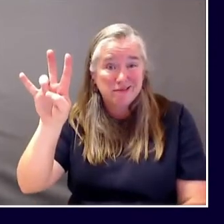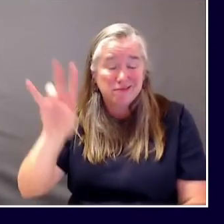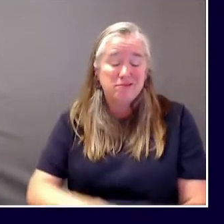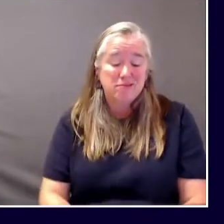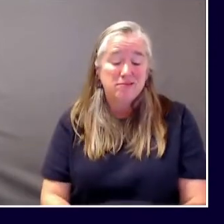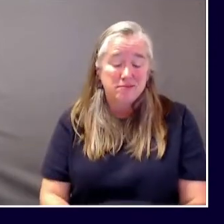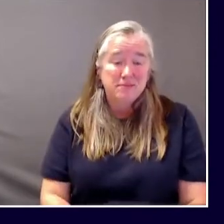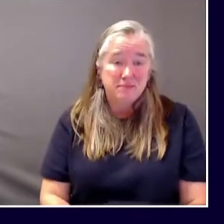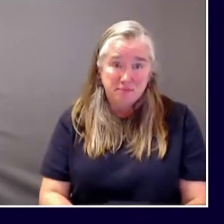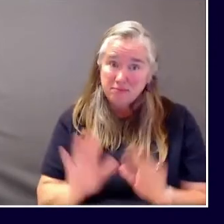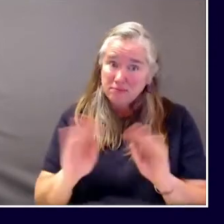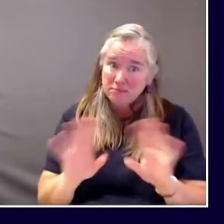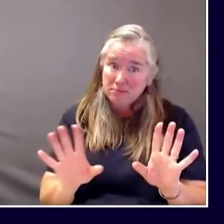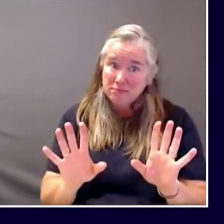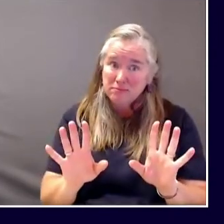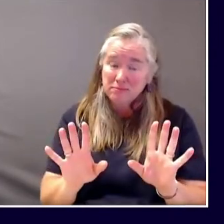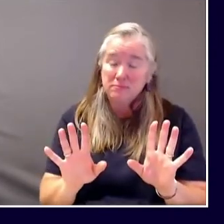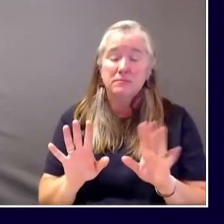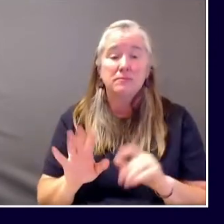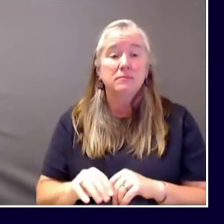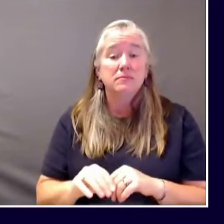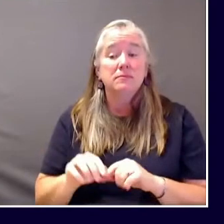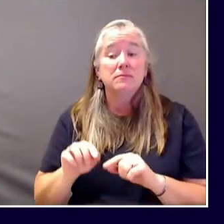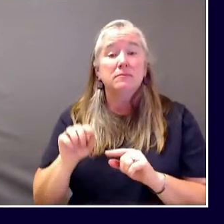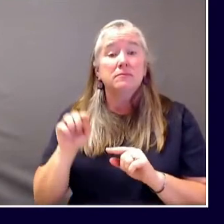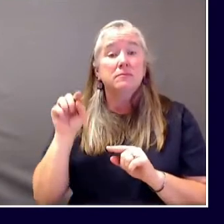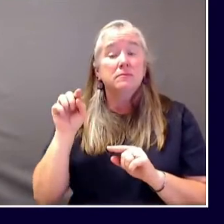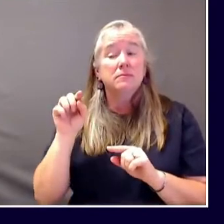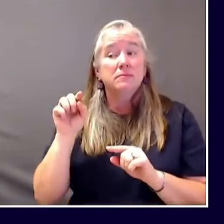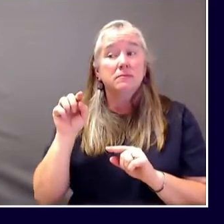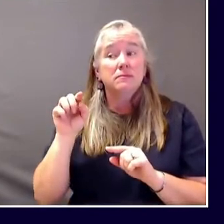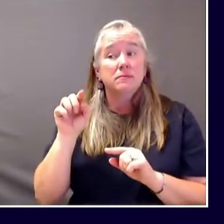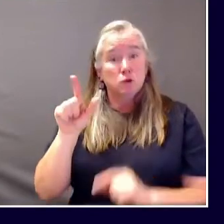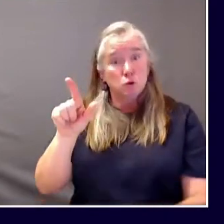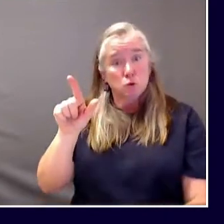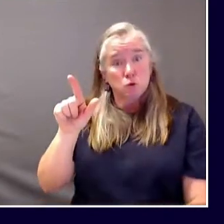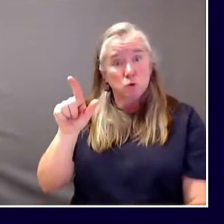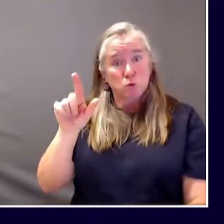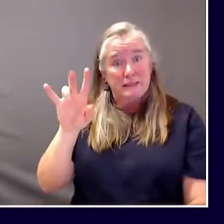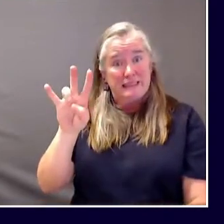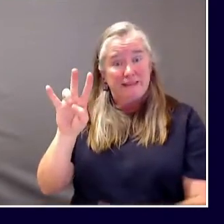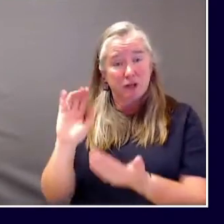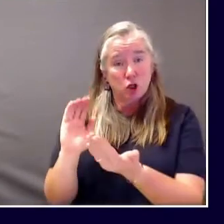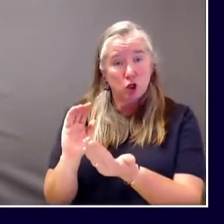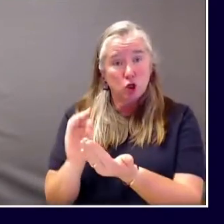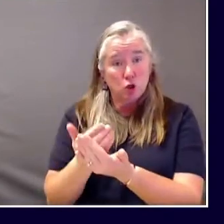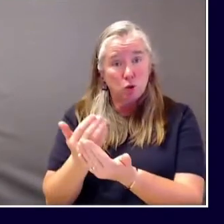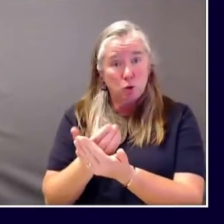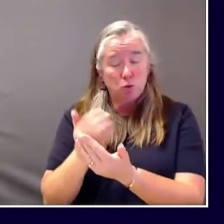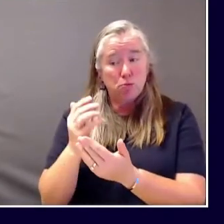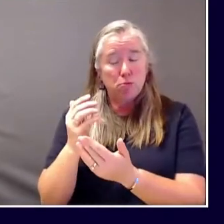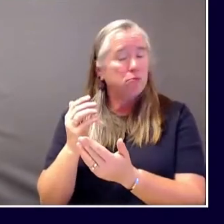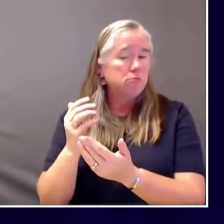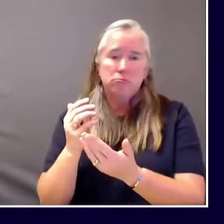now to be clear that doesn't mean that there are